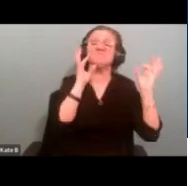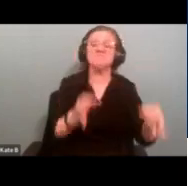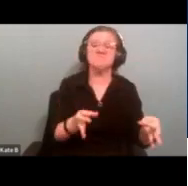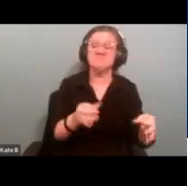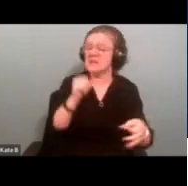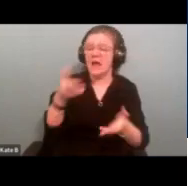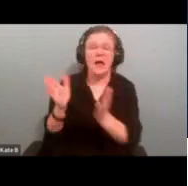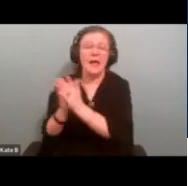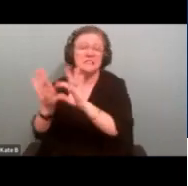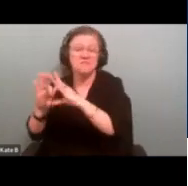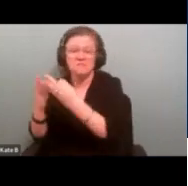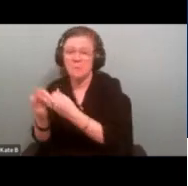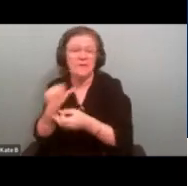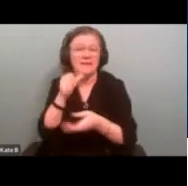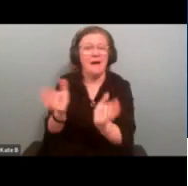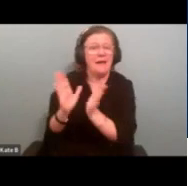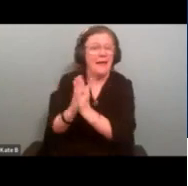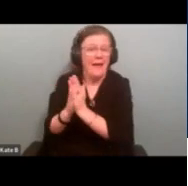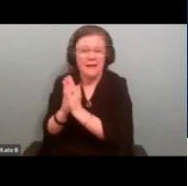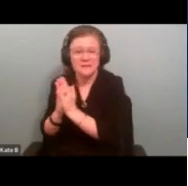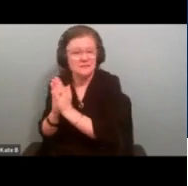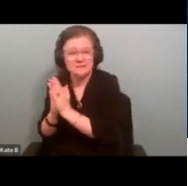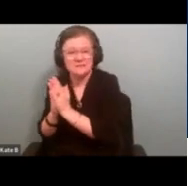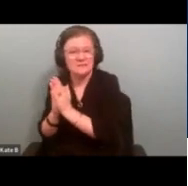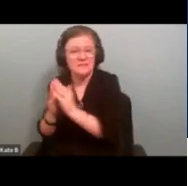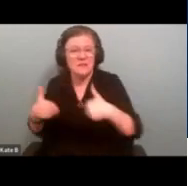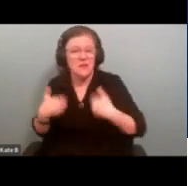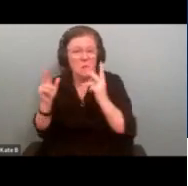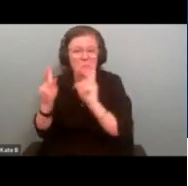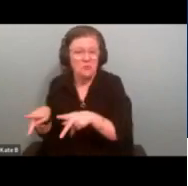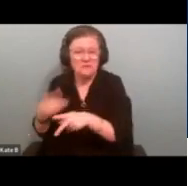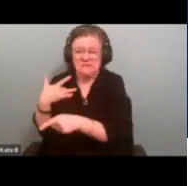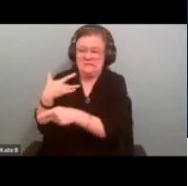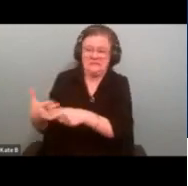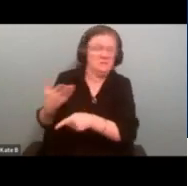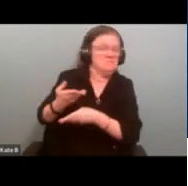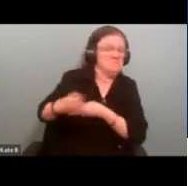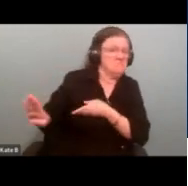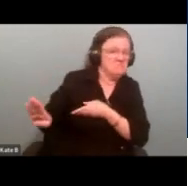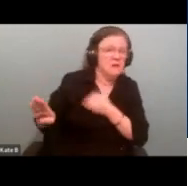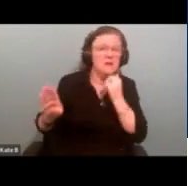families around what is needed or what's appropriate, and then they hand these to the families.